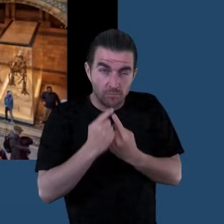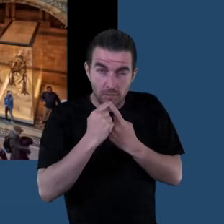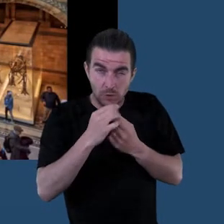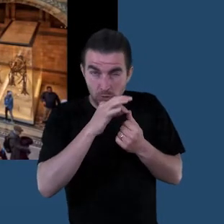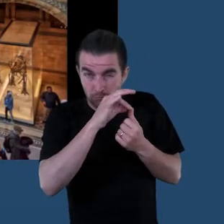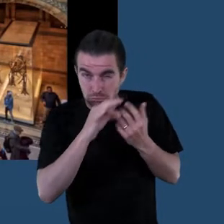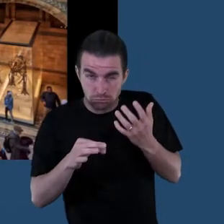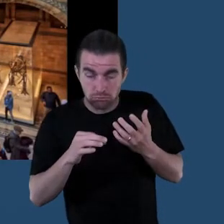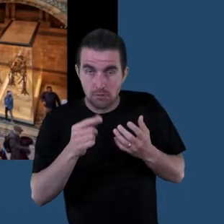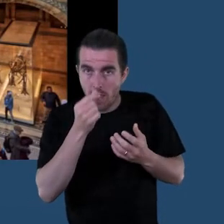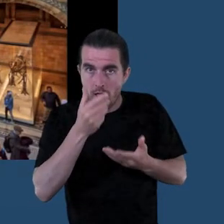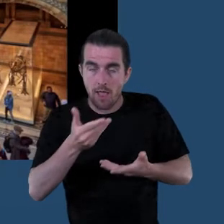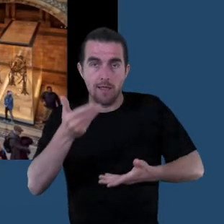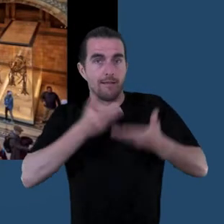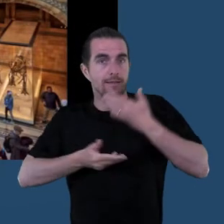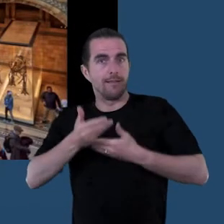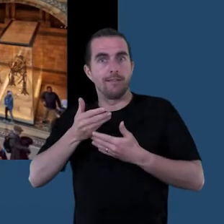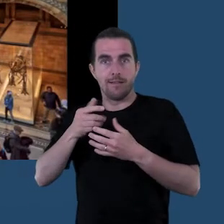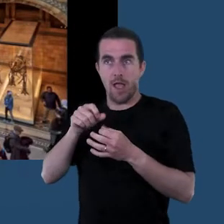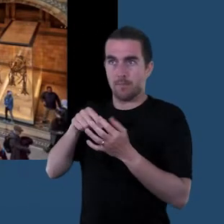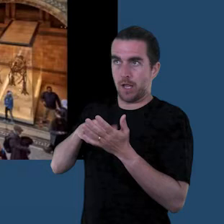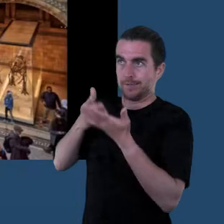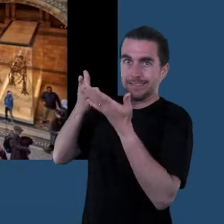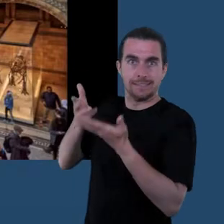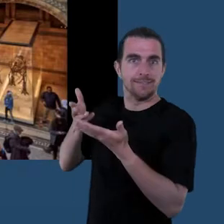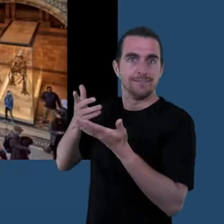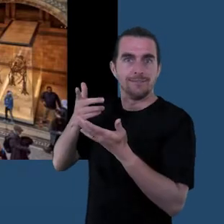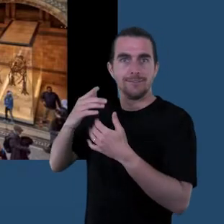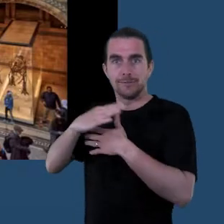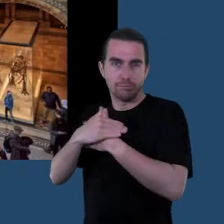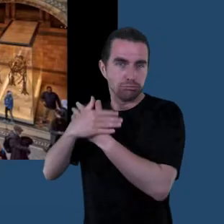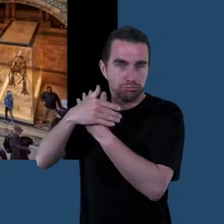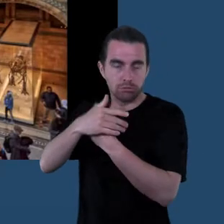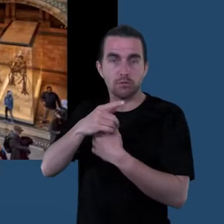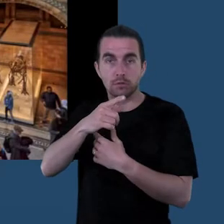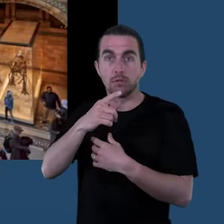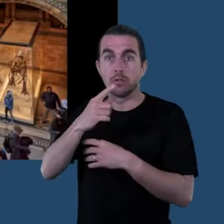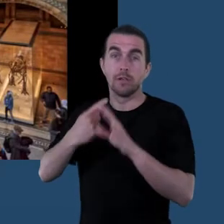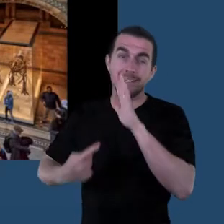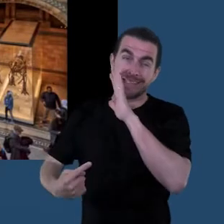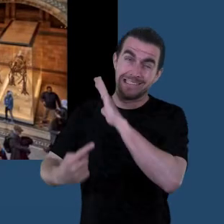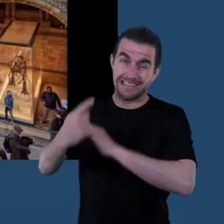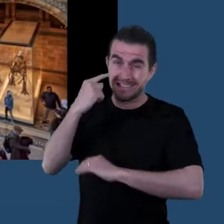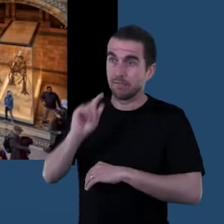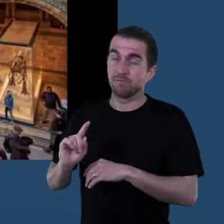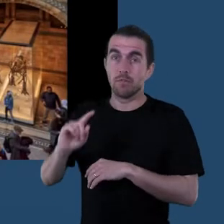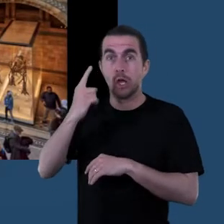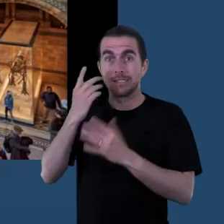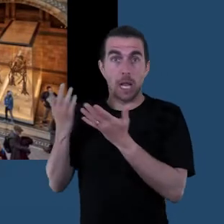that we're now able to extract from a specimen like that. When that specimen first arrived in the museum, as you say,